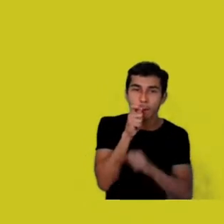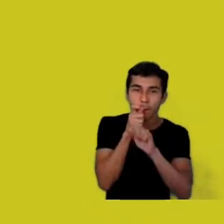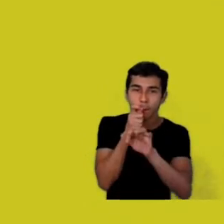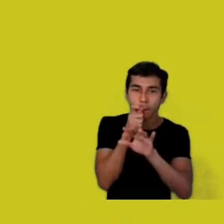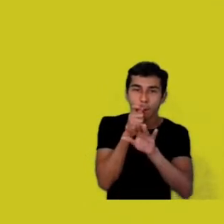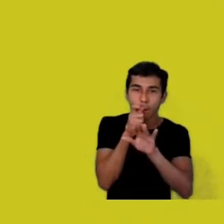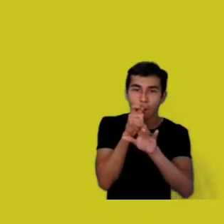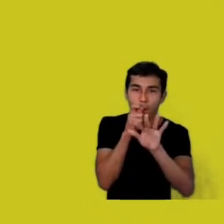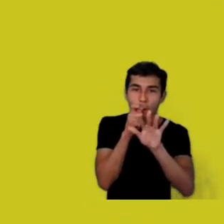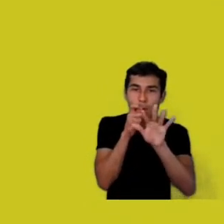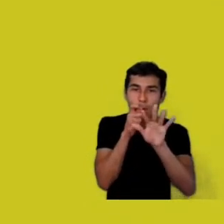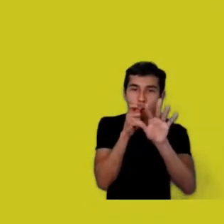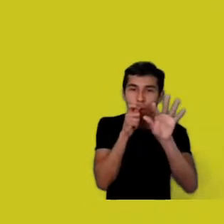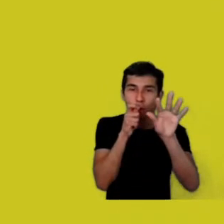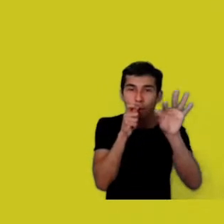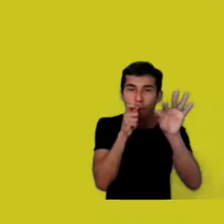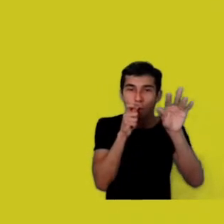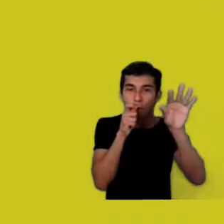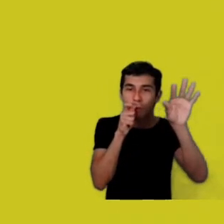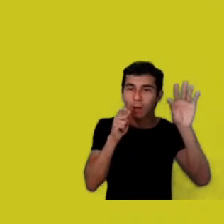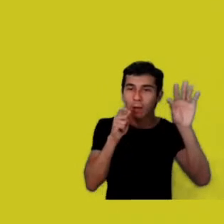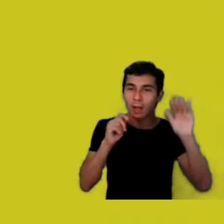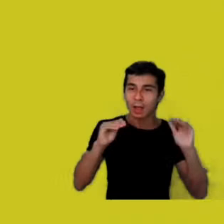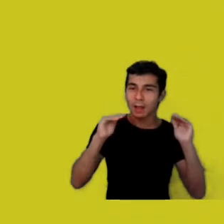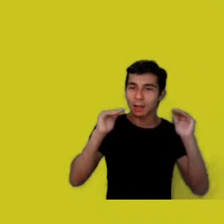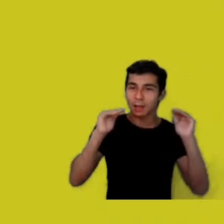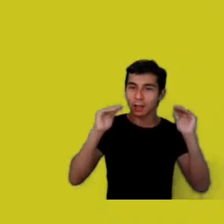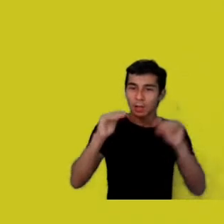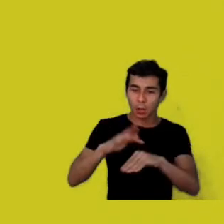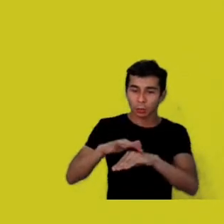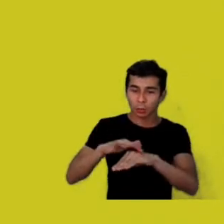It heals the sick It heals those who come from afar